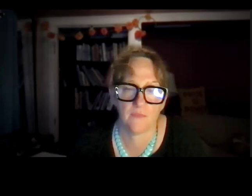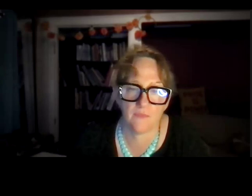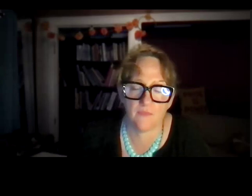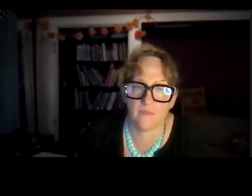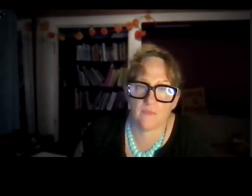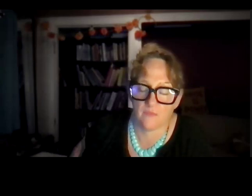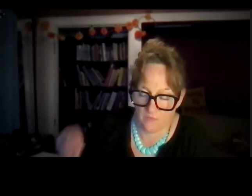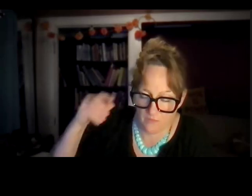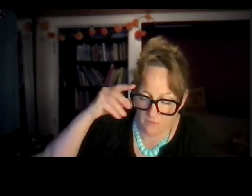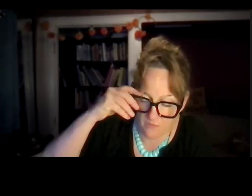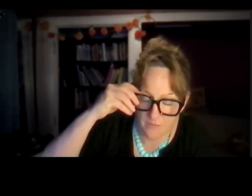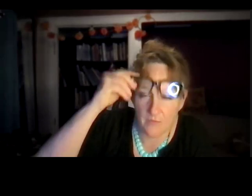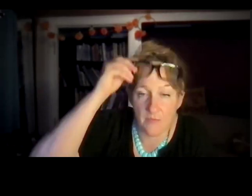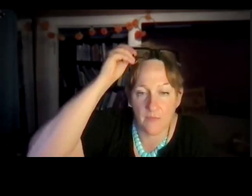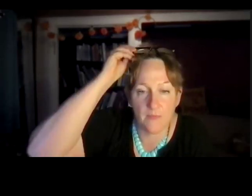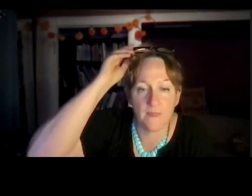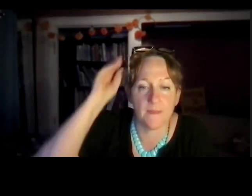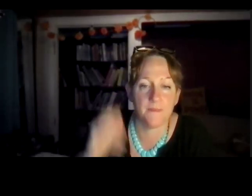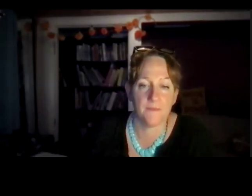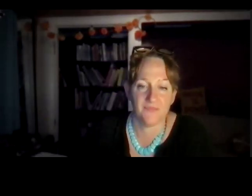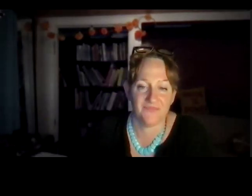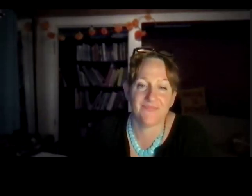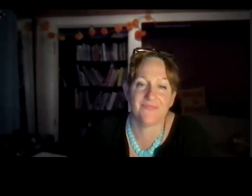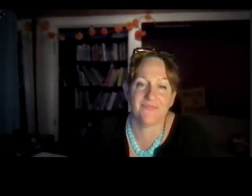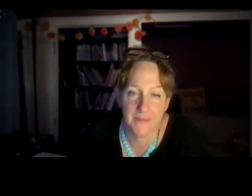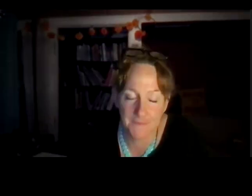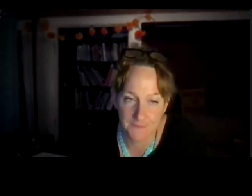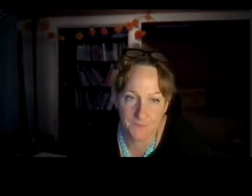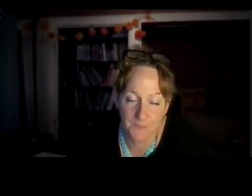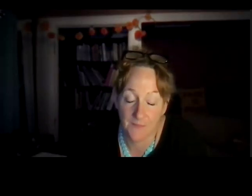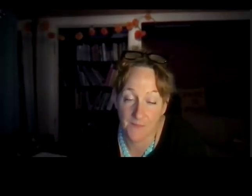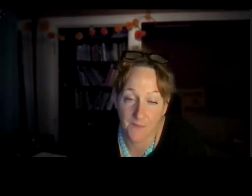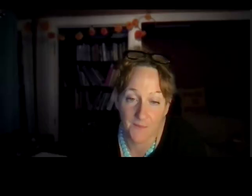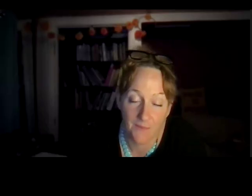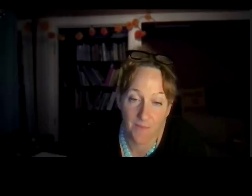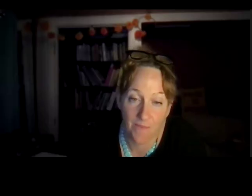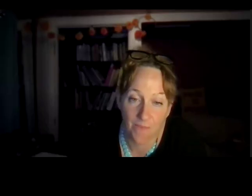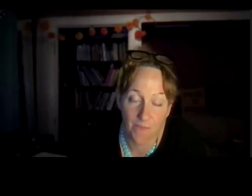iPhone: was Africa. iPhone: because iPhone: I was told that